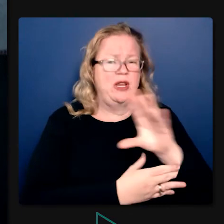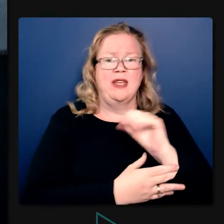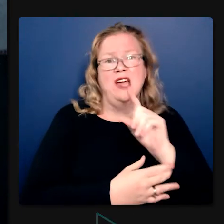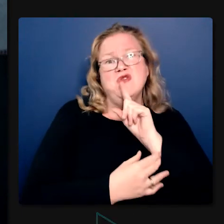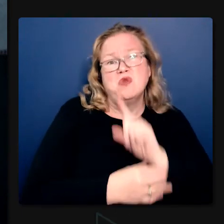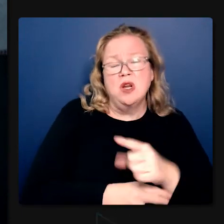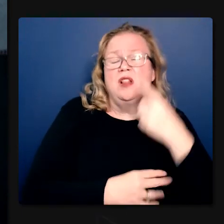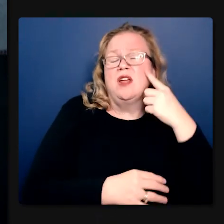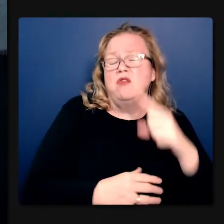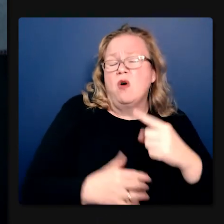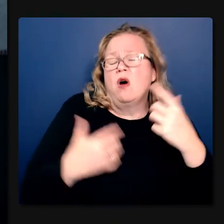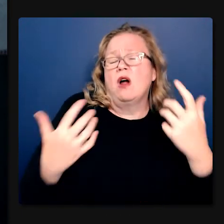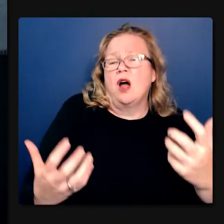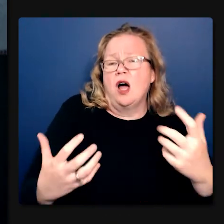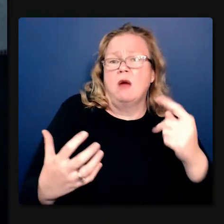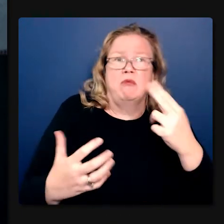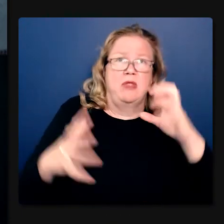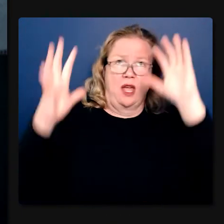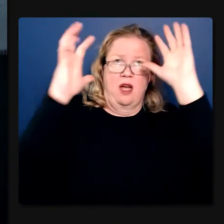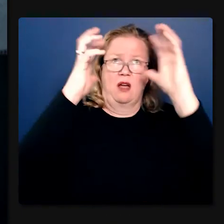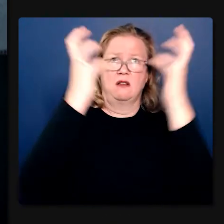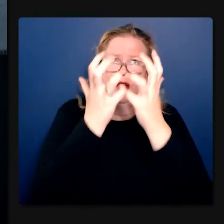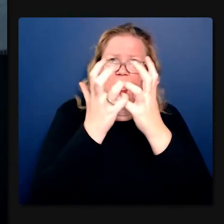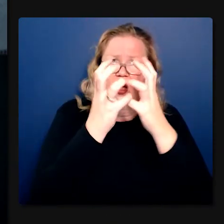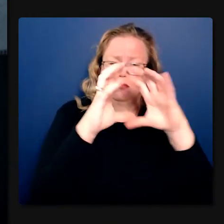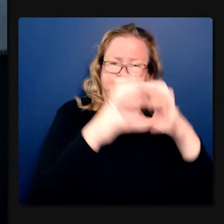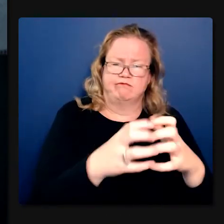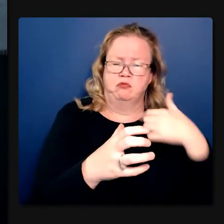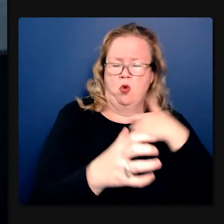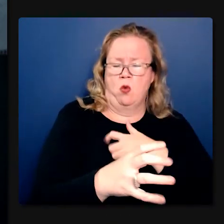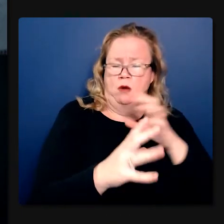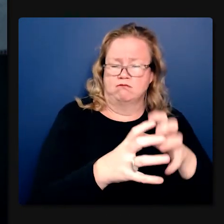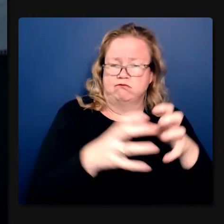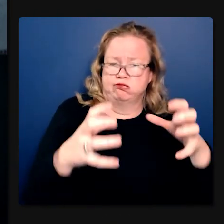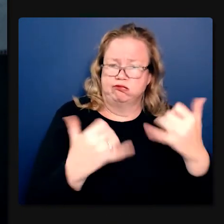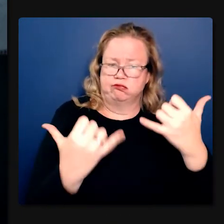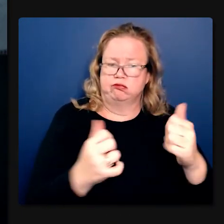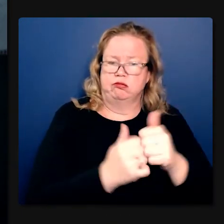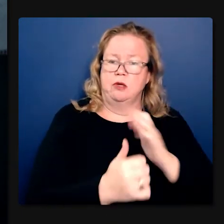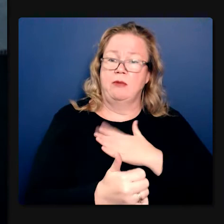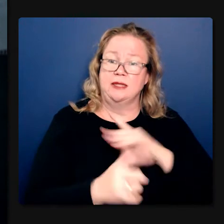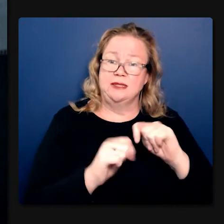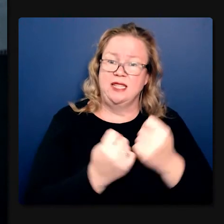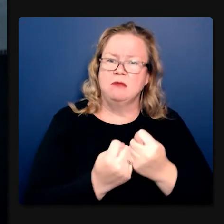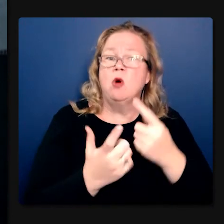and in particular for the cloud branch that we are currently growing, with my team.